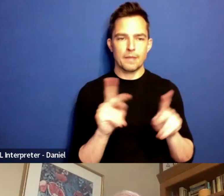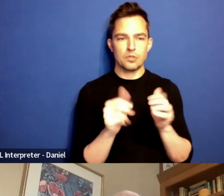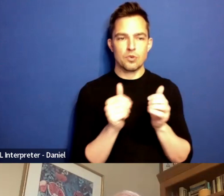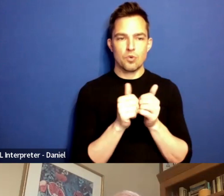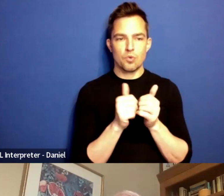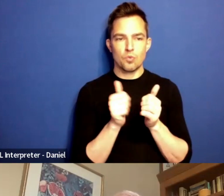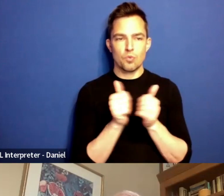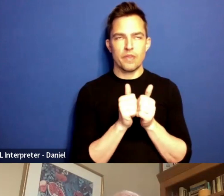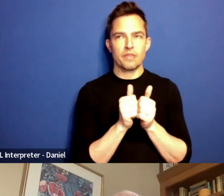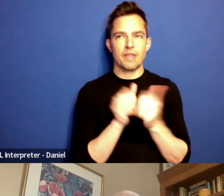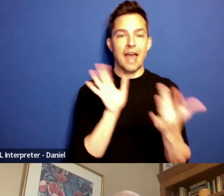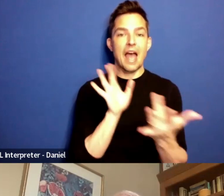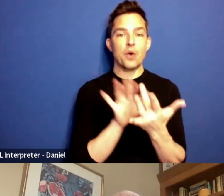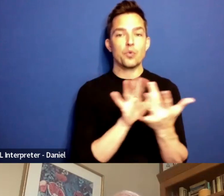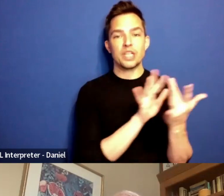strategies that you can offer either of you?